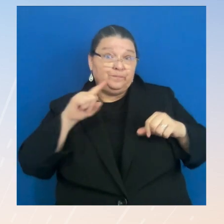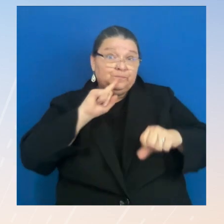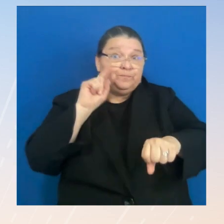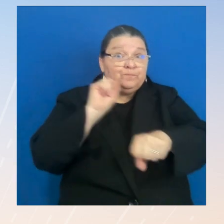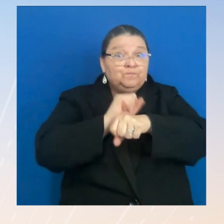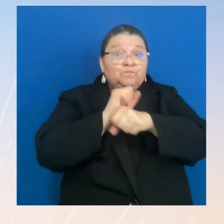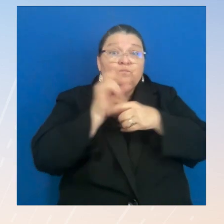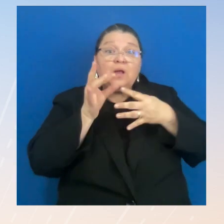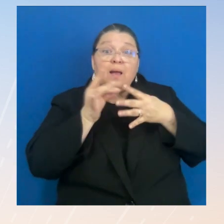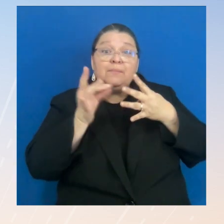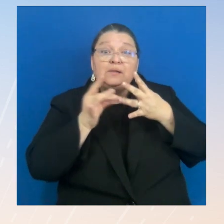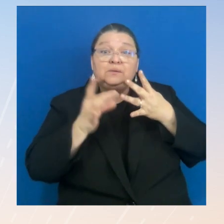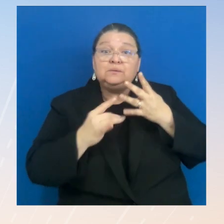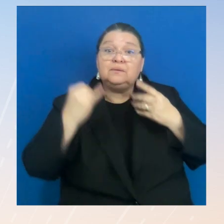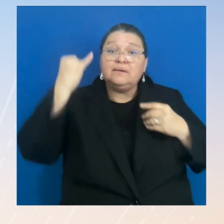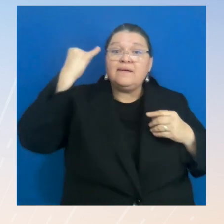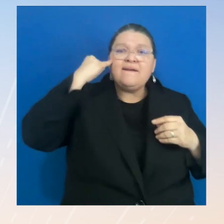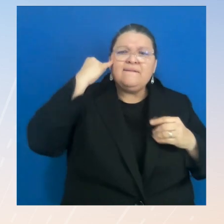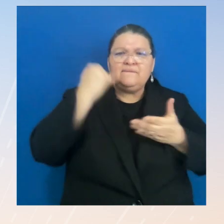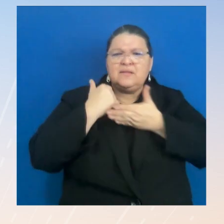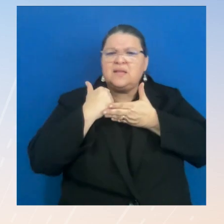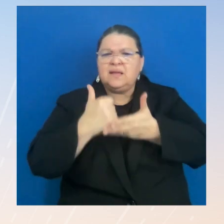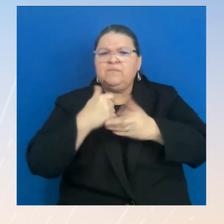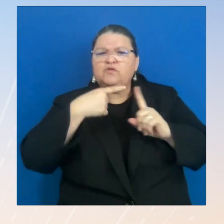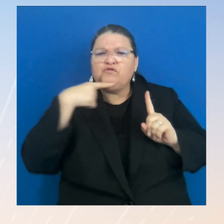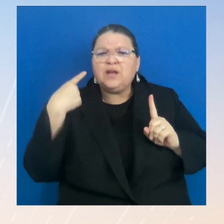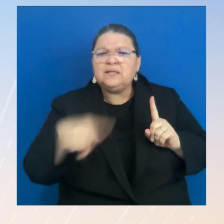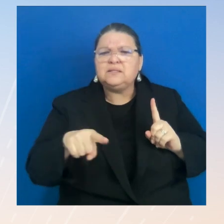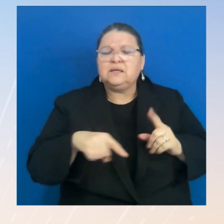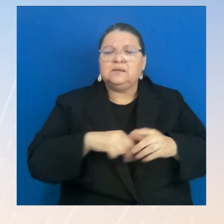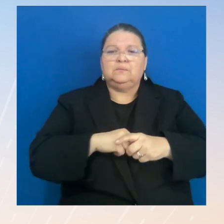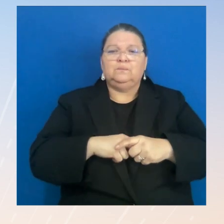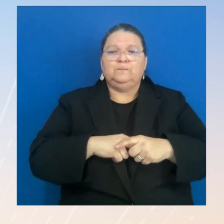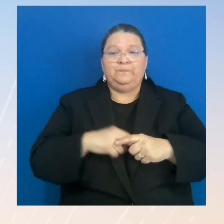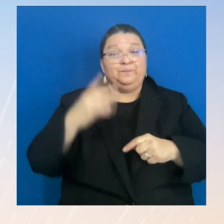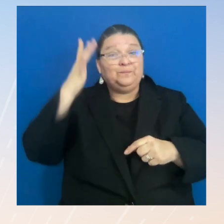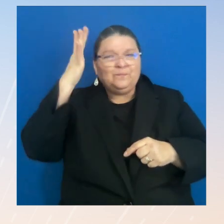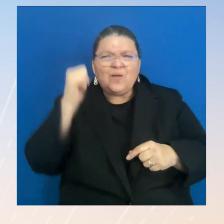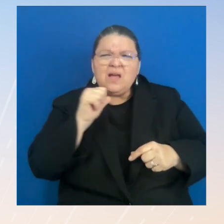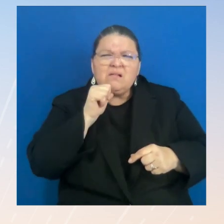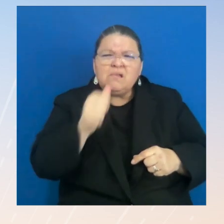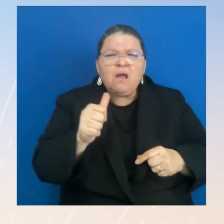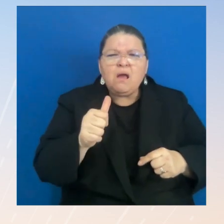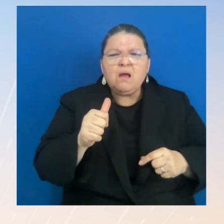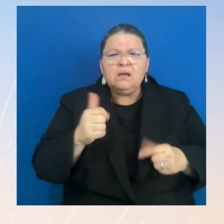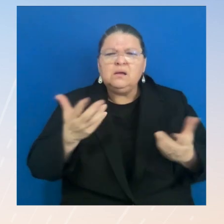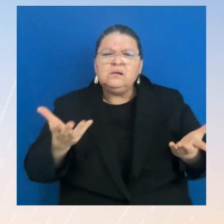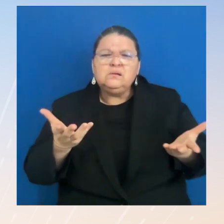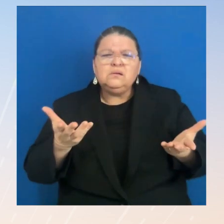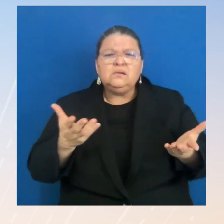So, why not be specific about the kinds of sanctions that we're considering, given that this administration's position